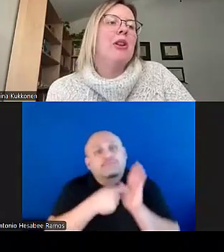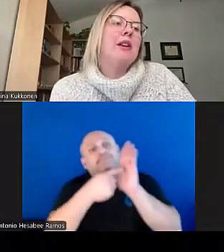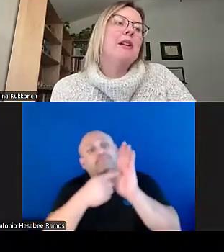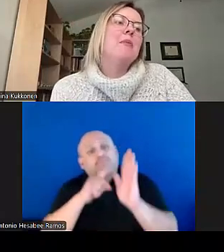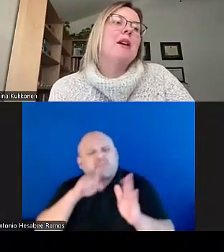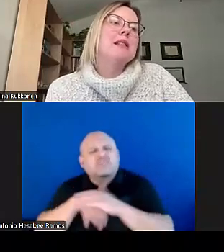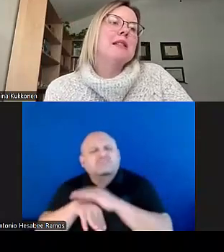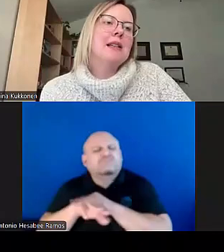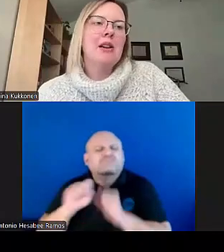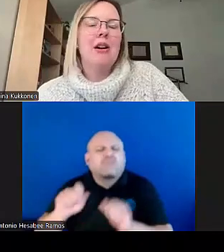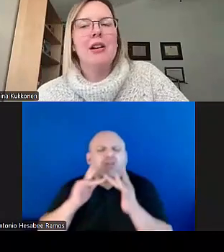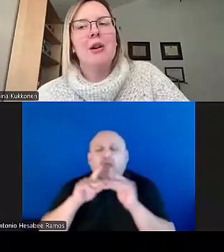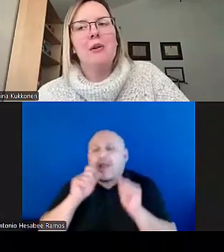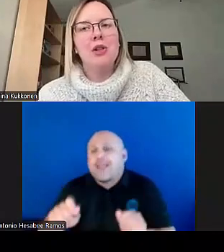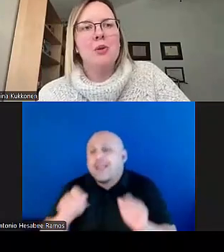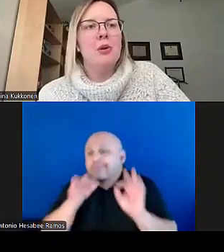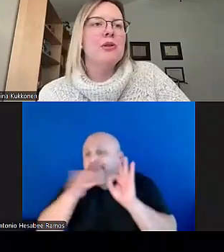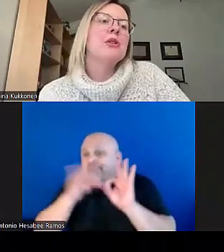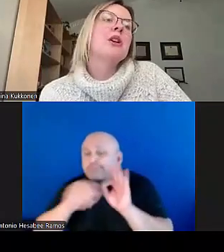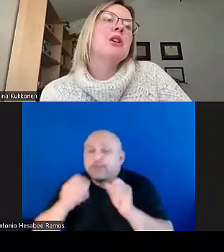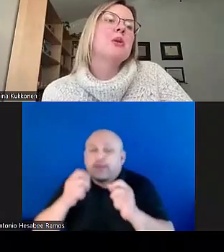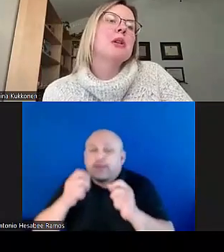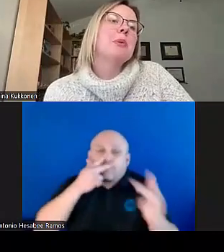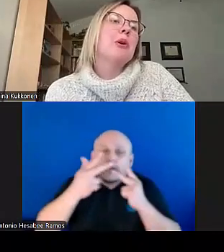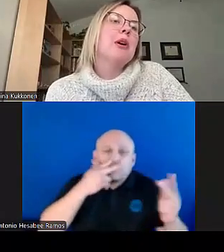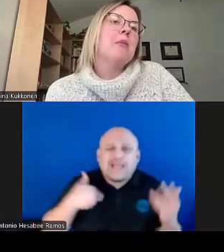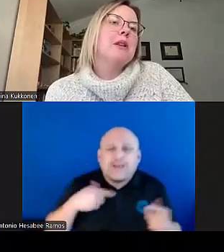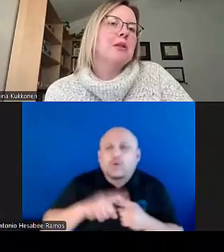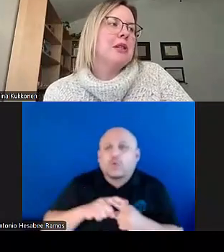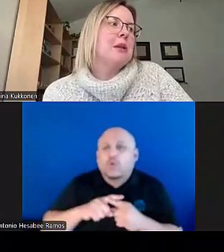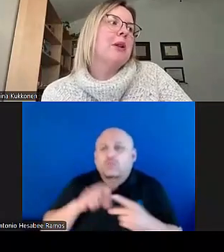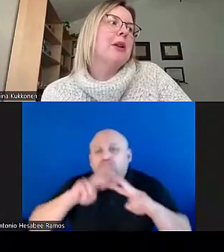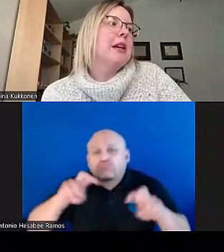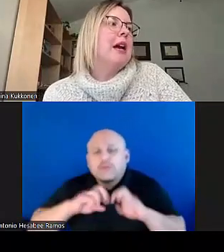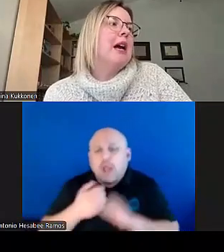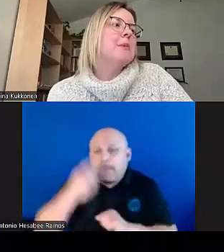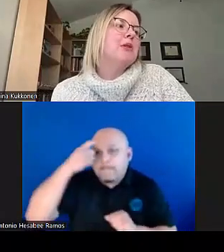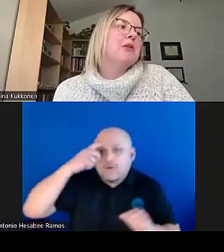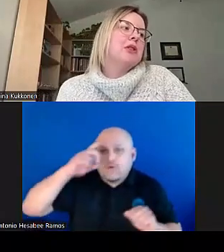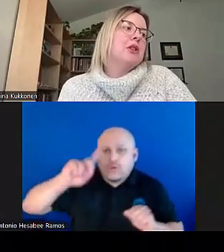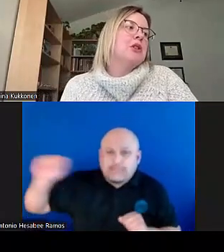online combines text, audio, and visuals to explore how mental disability has been used